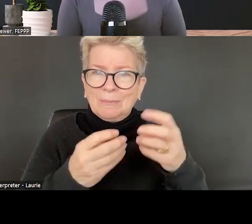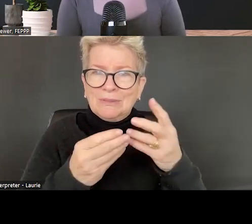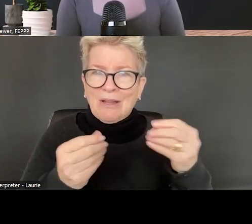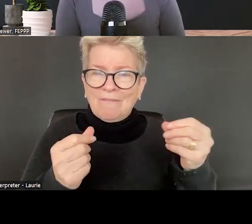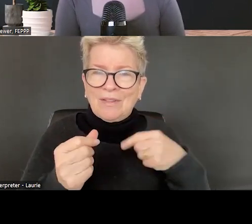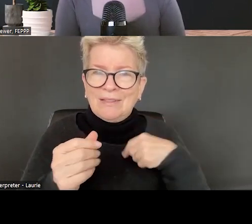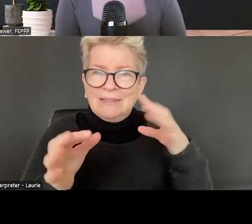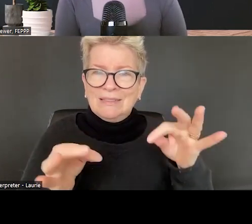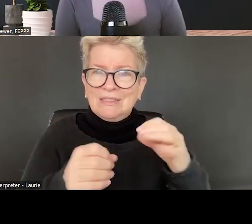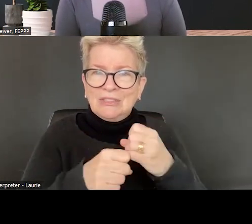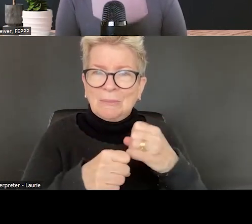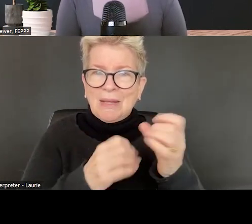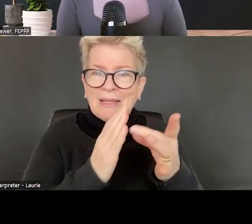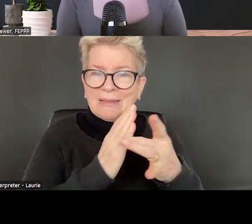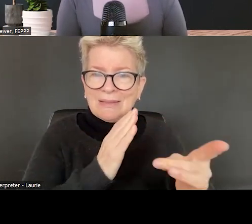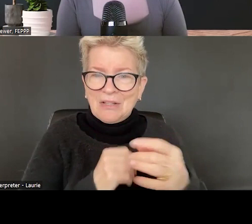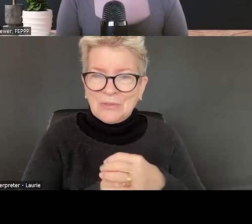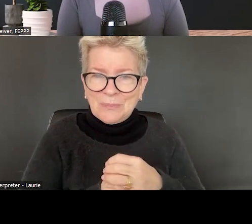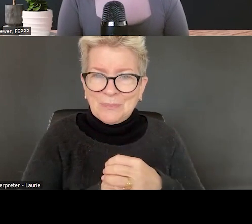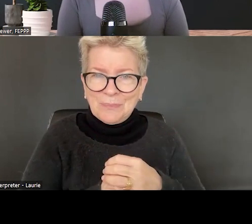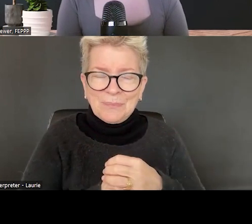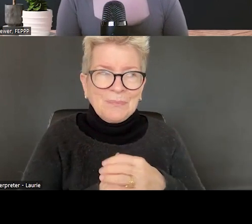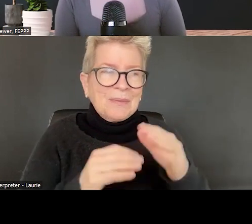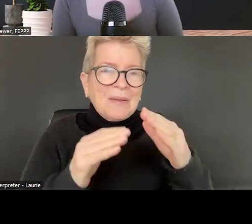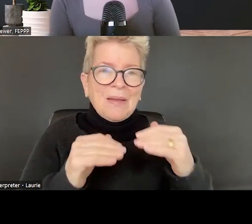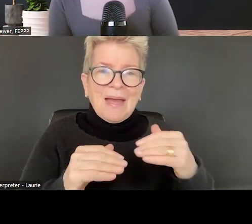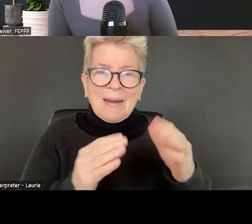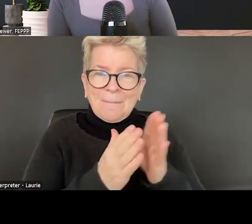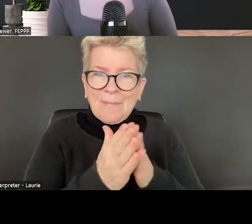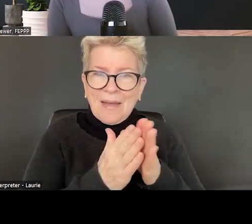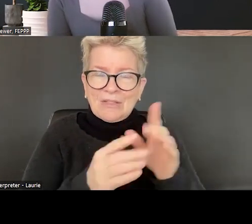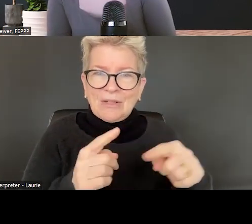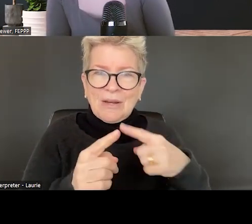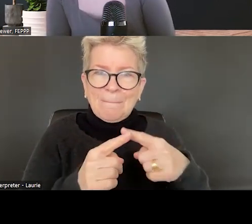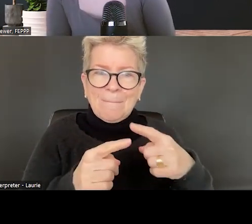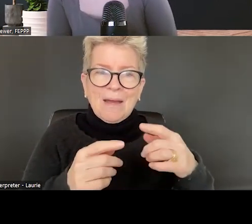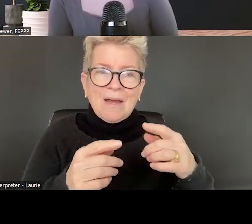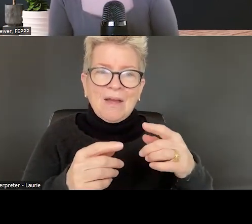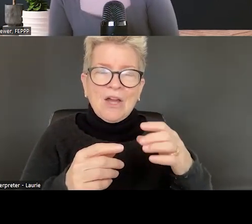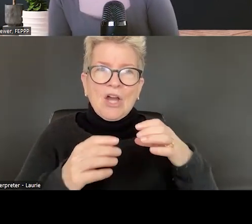skills. I also am very passionate about digital consumer awareness, but digital